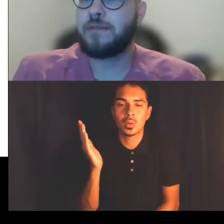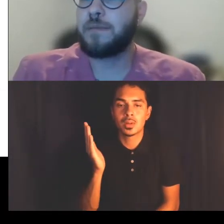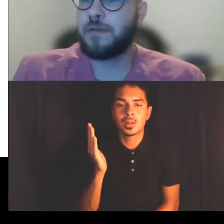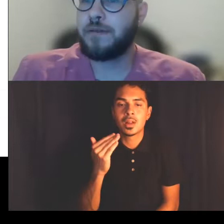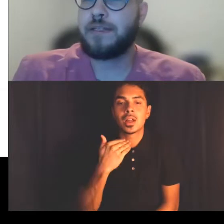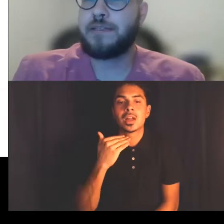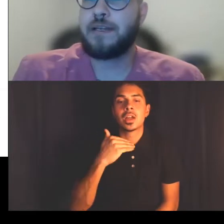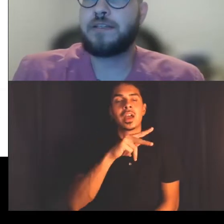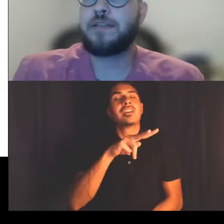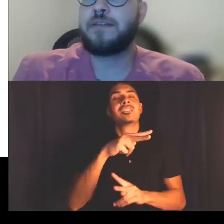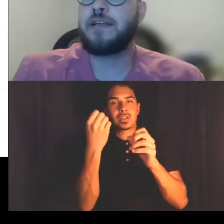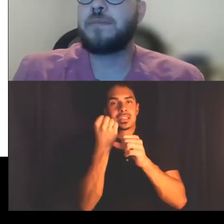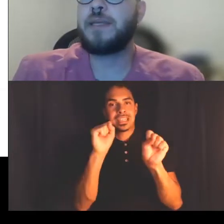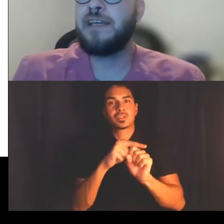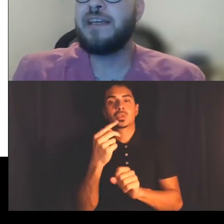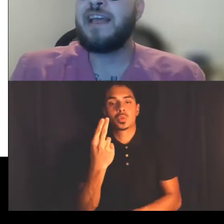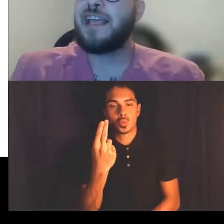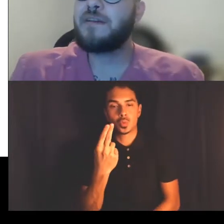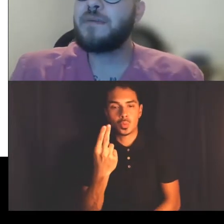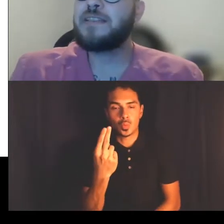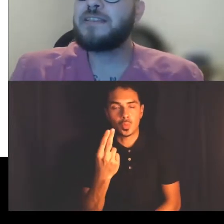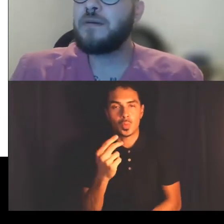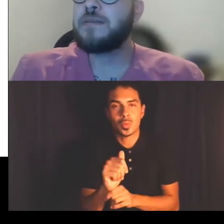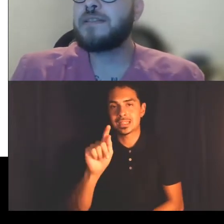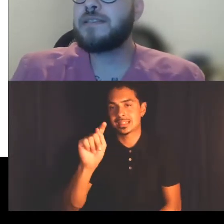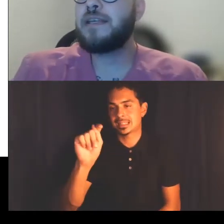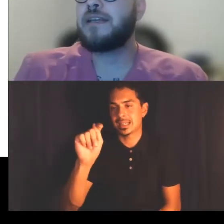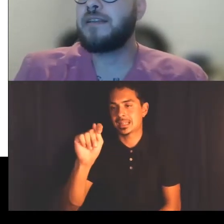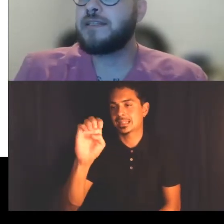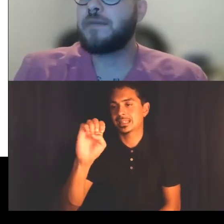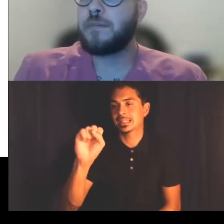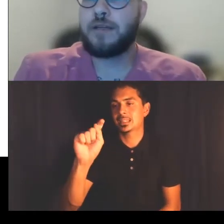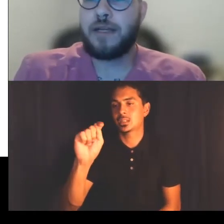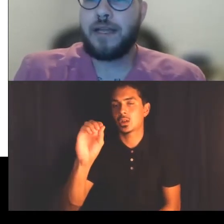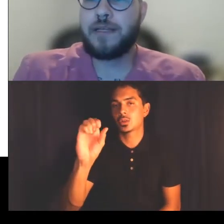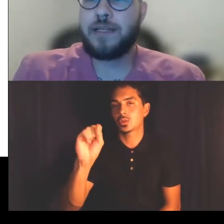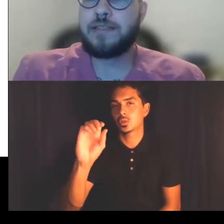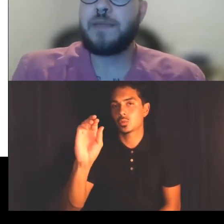so people who are on testosterone therapy, and we don't see, at least from current evidence,